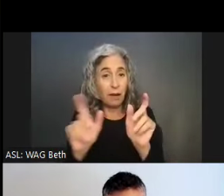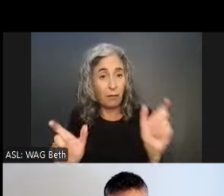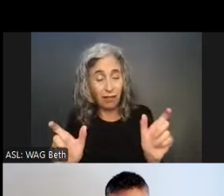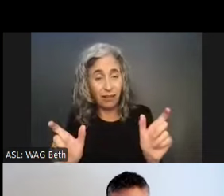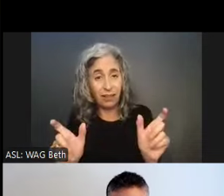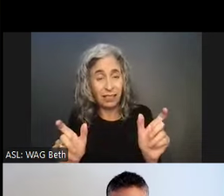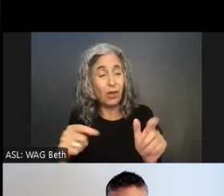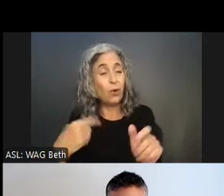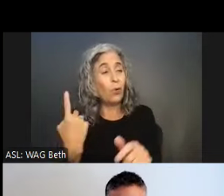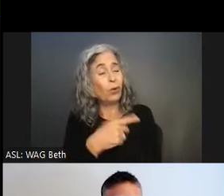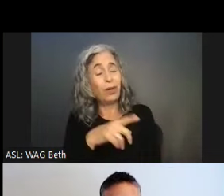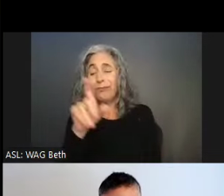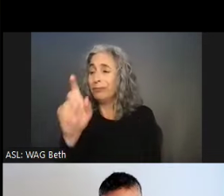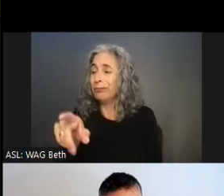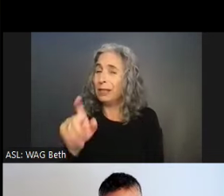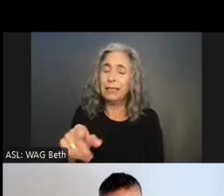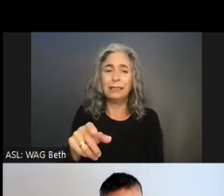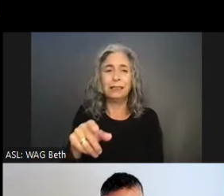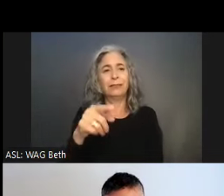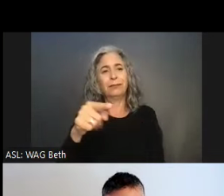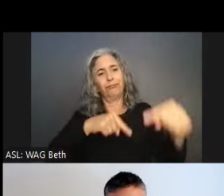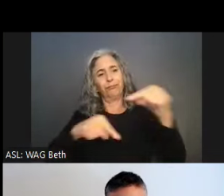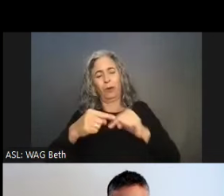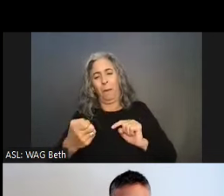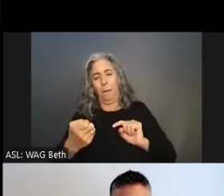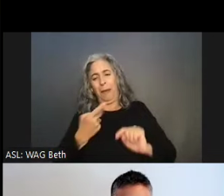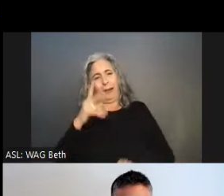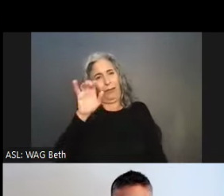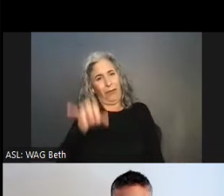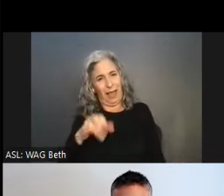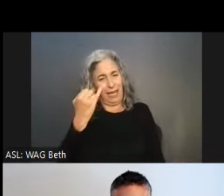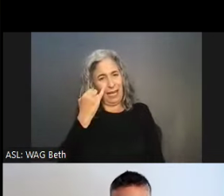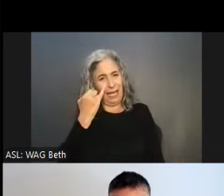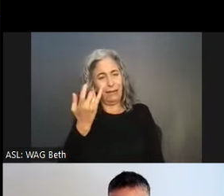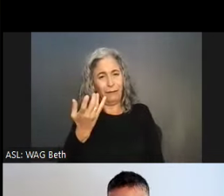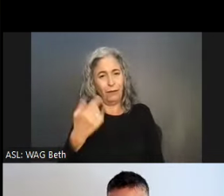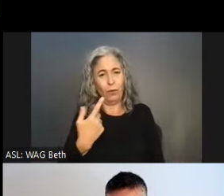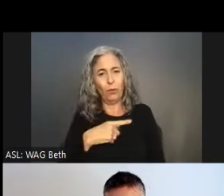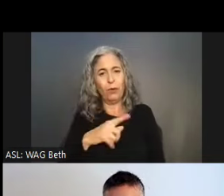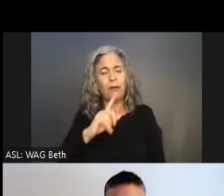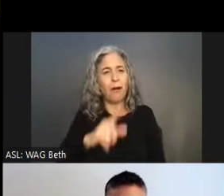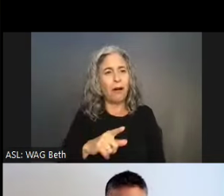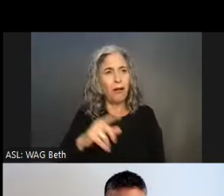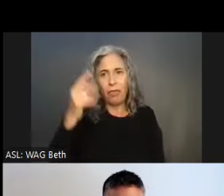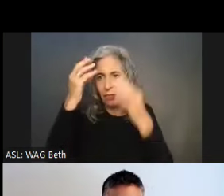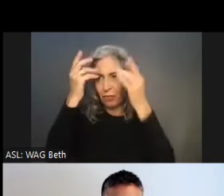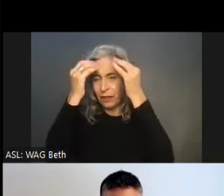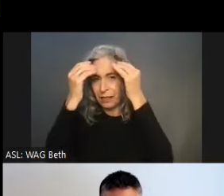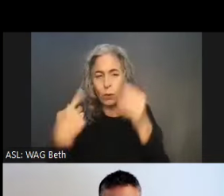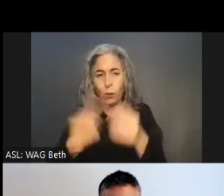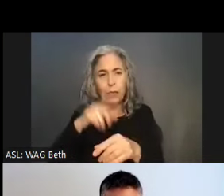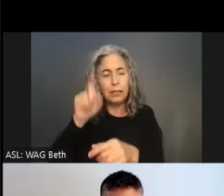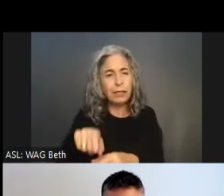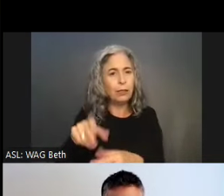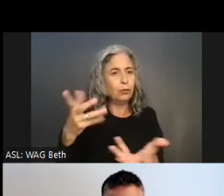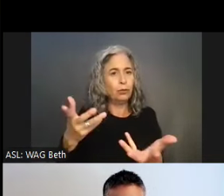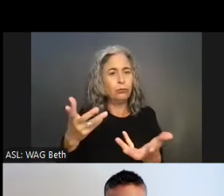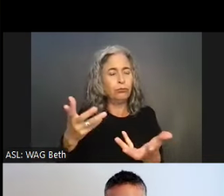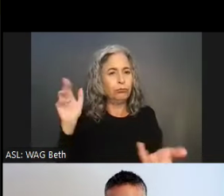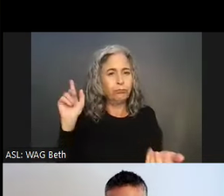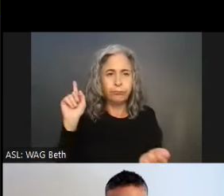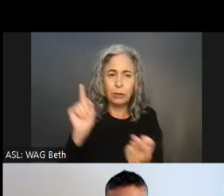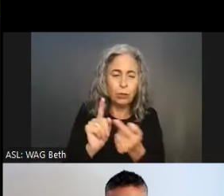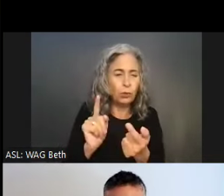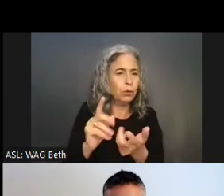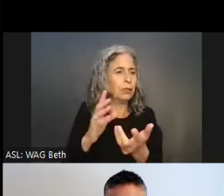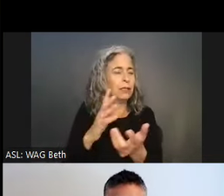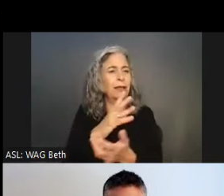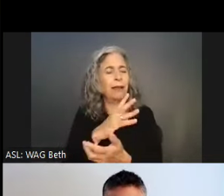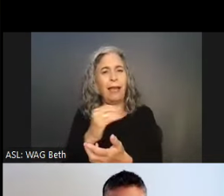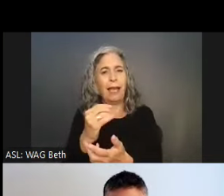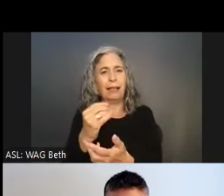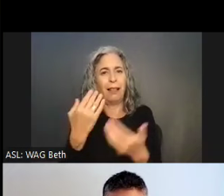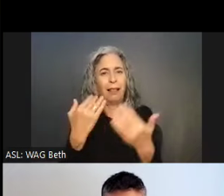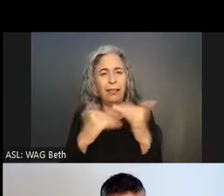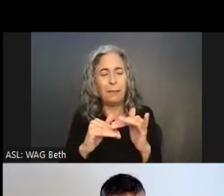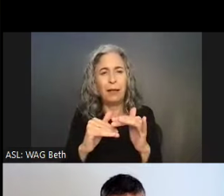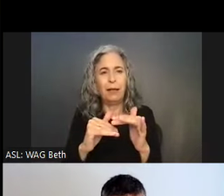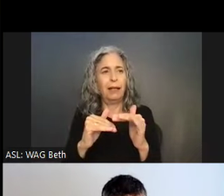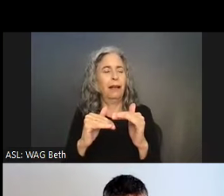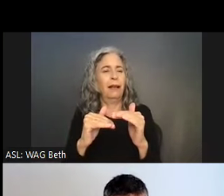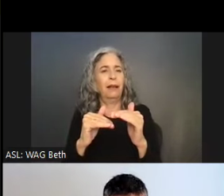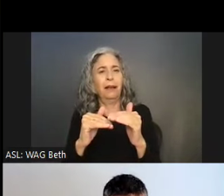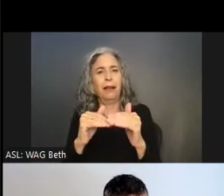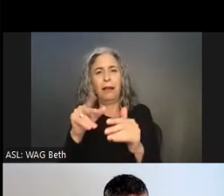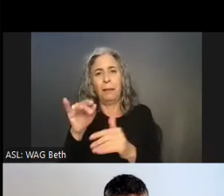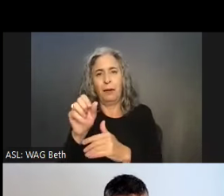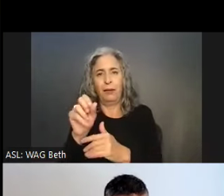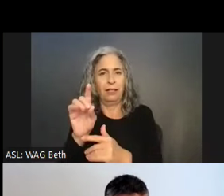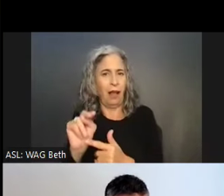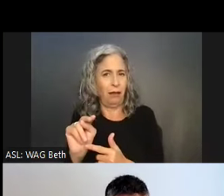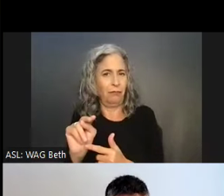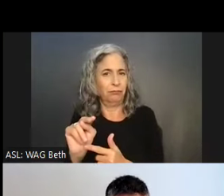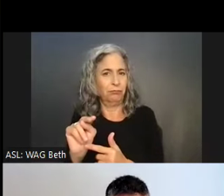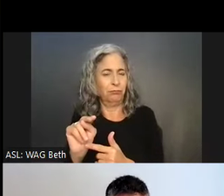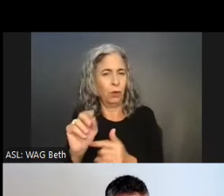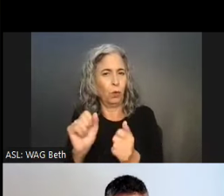to get back to if we are thinking that we need to degrow and enter into a degrowth paradigm.